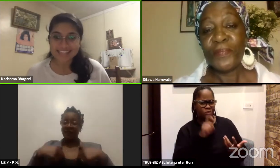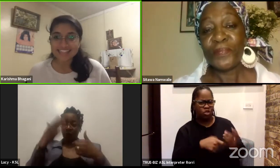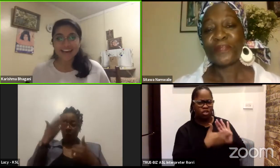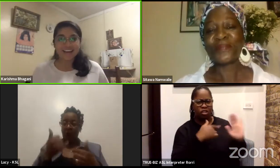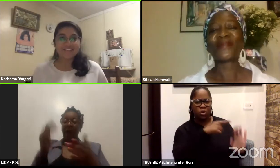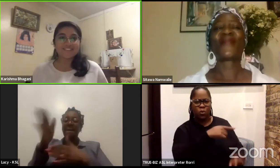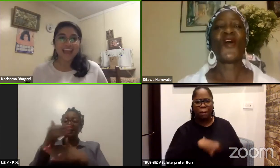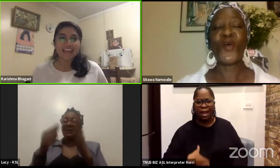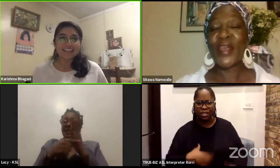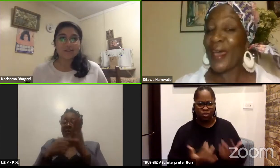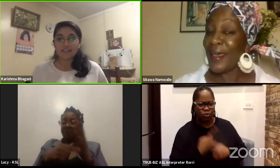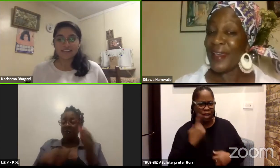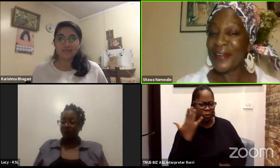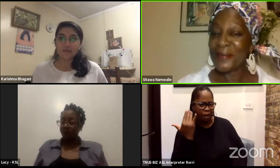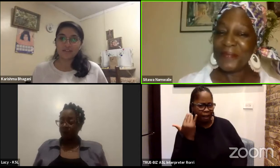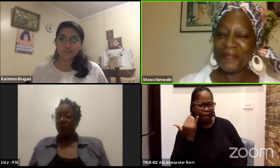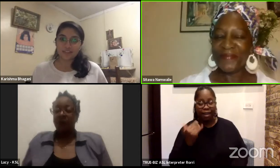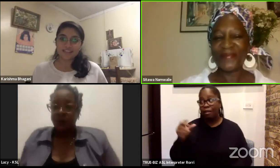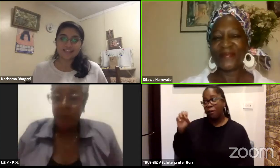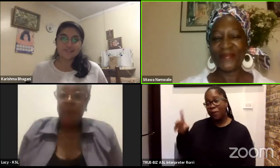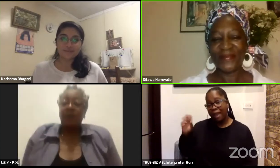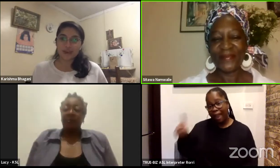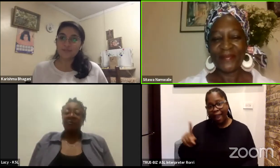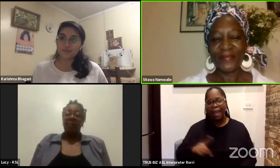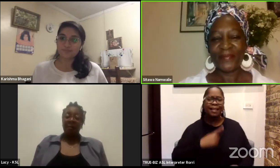and all the other wonderful things you've been up to.